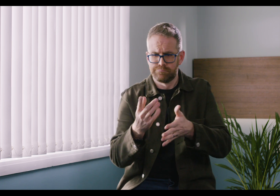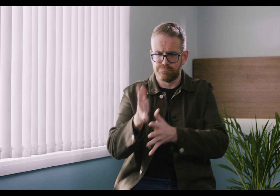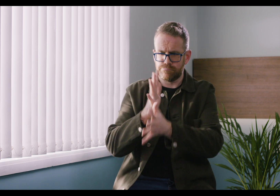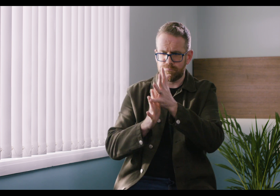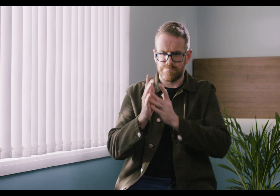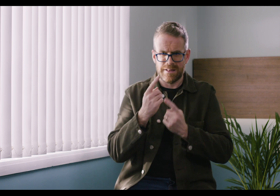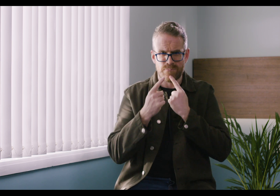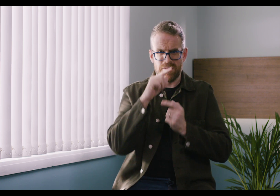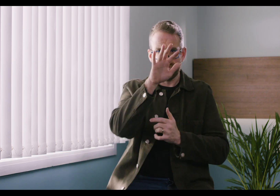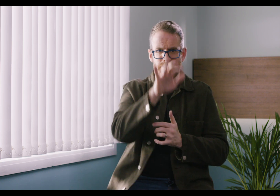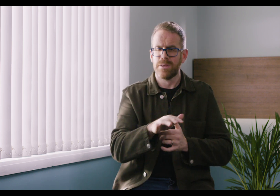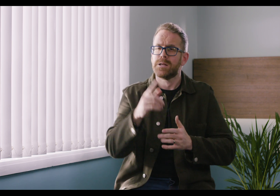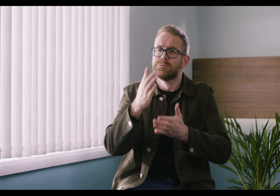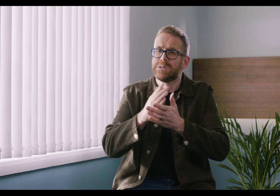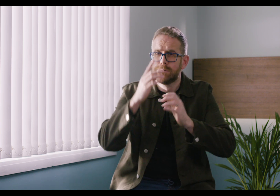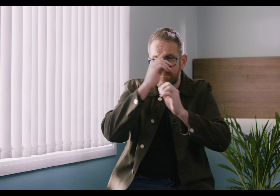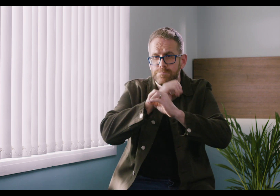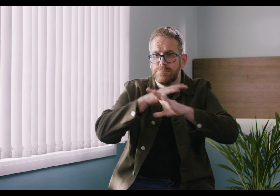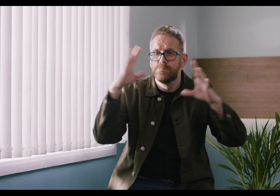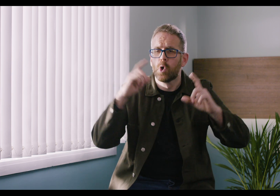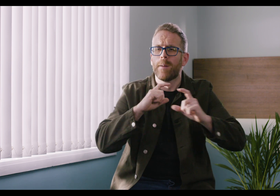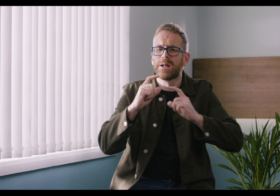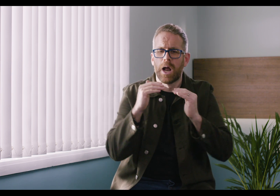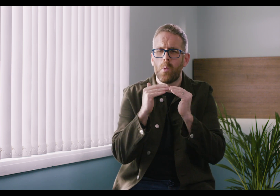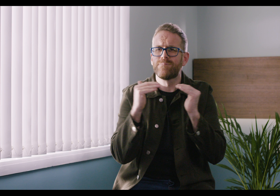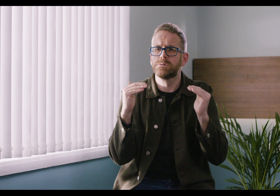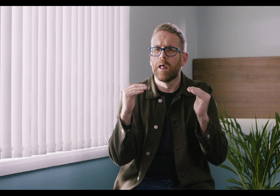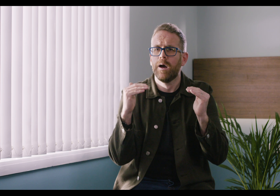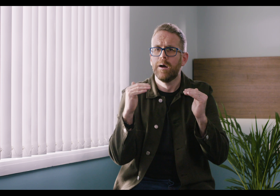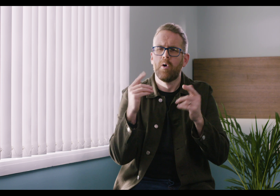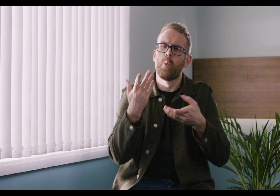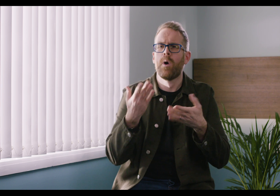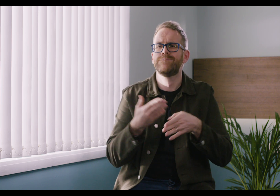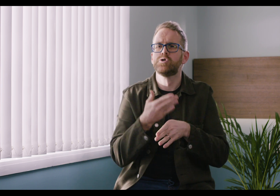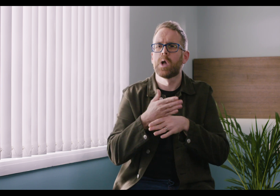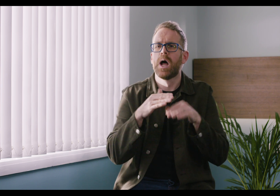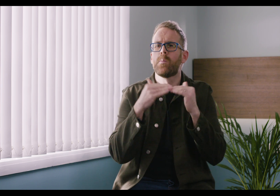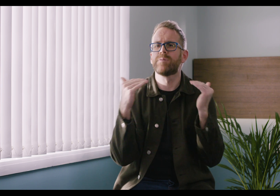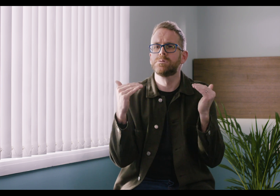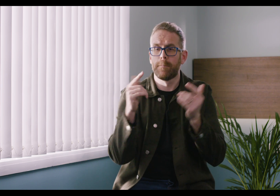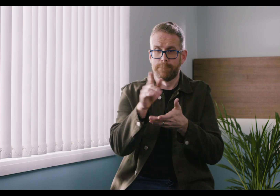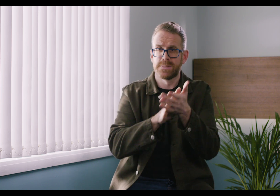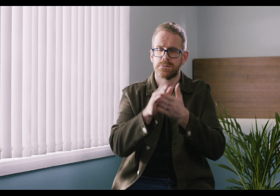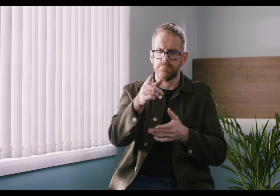Really, when you think about it, this would provide them with communication equivalence, or functional equivalence, when accessing services and information.